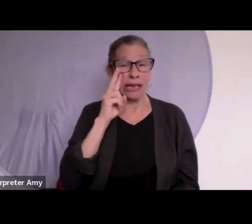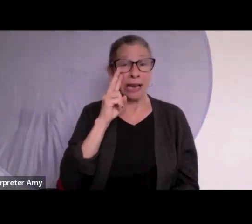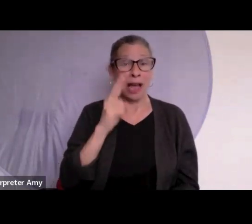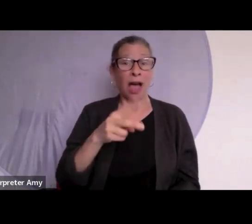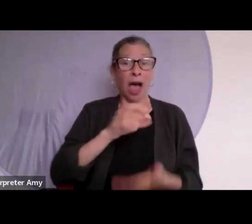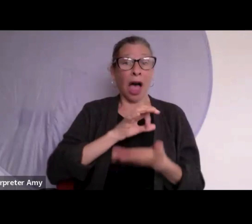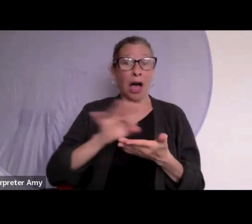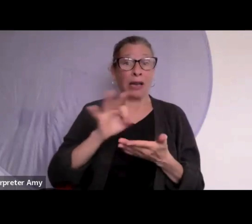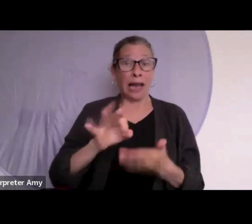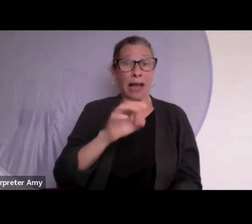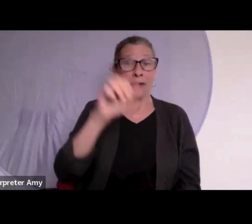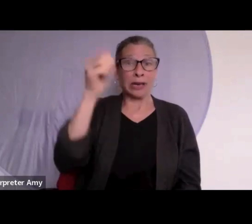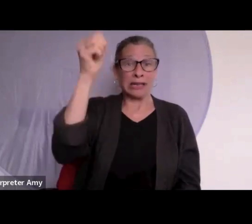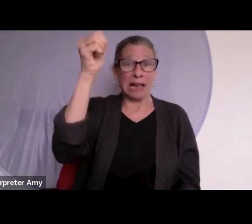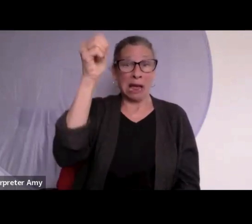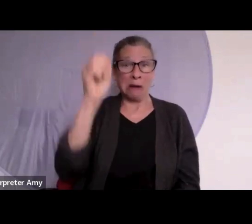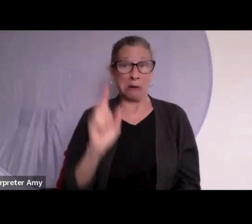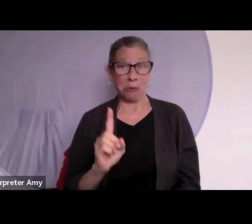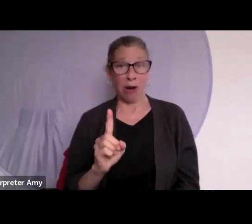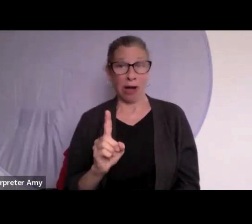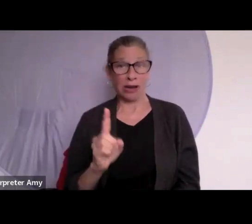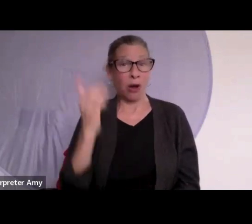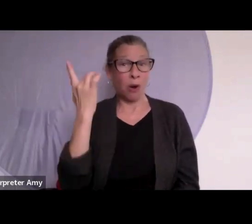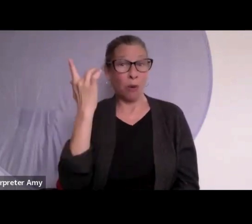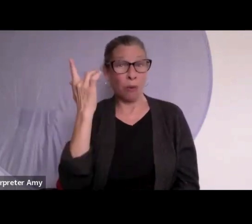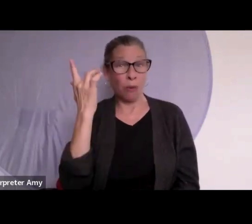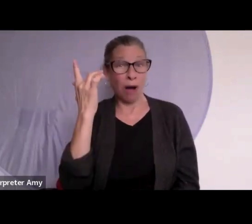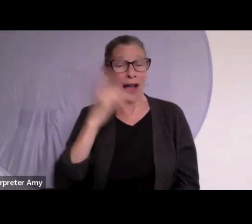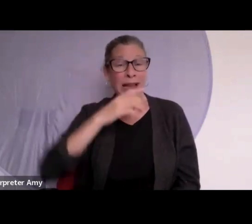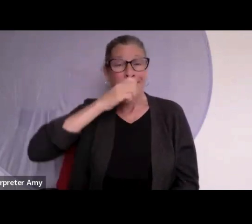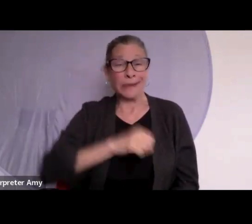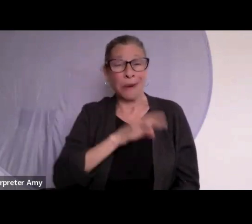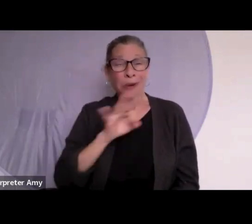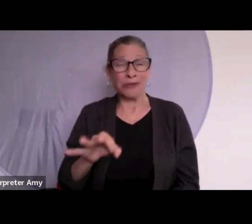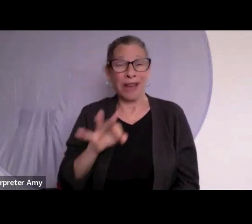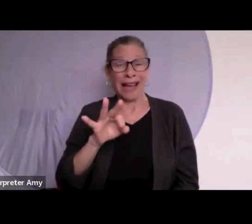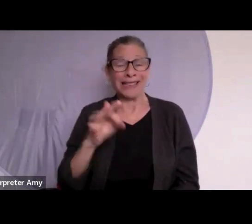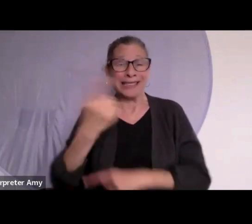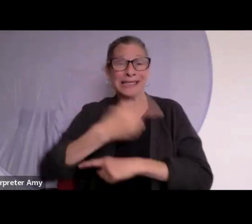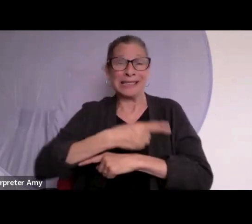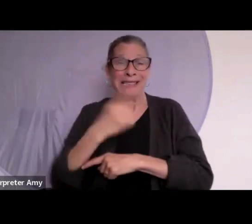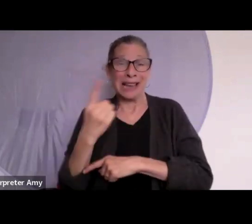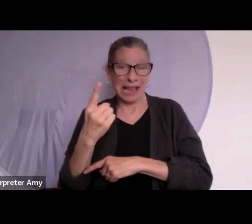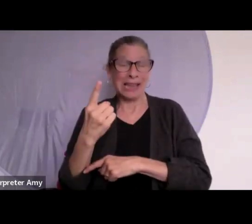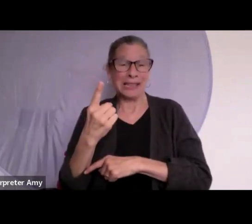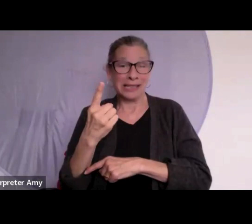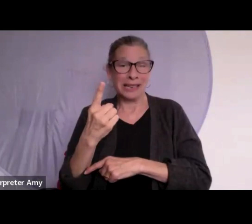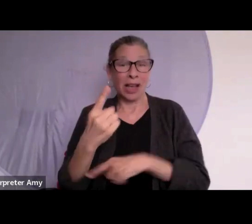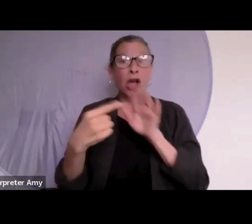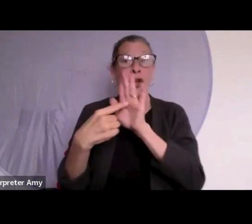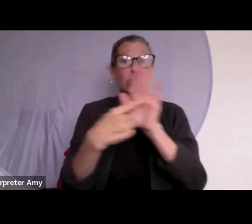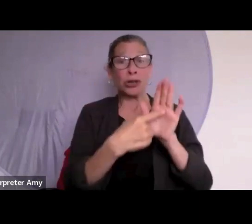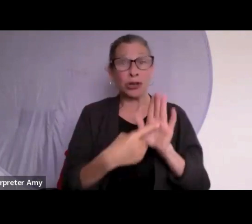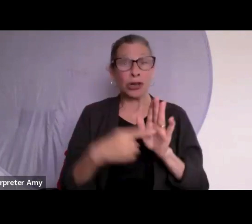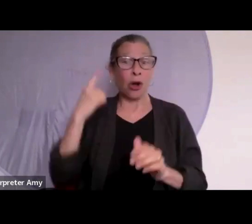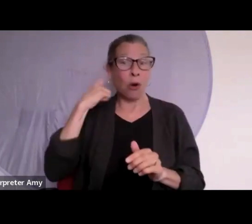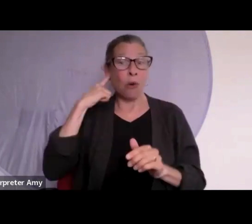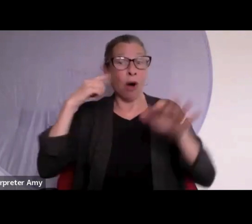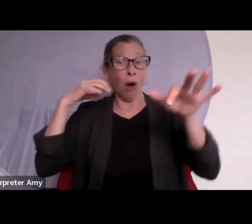And that's because in the older days, technology has evolved, in order for us to show audio description, which just proves